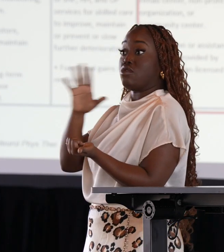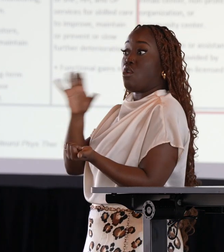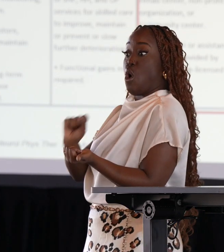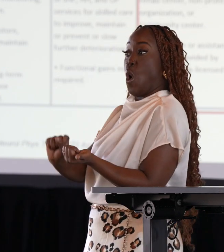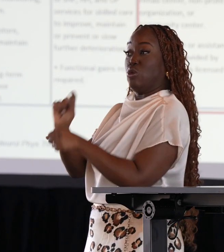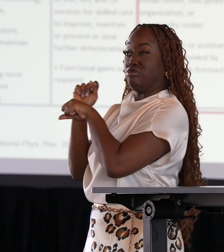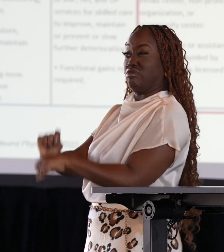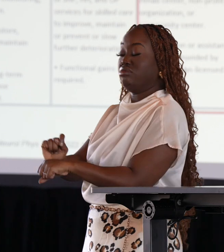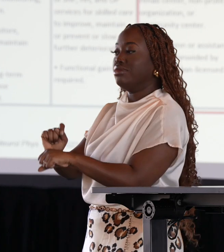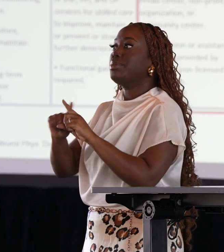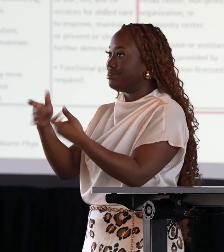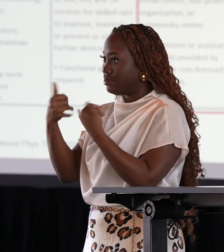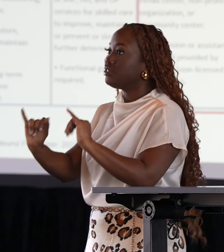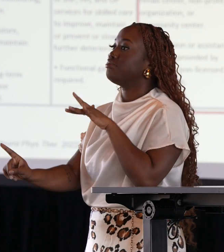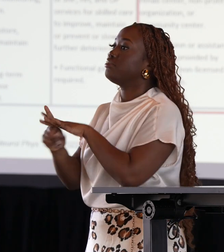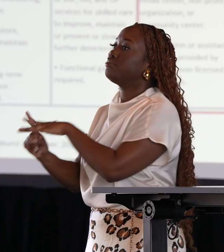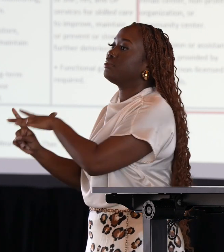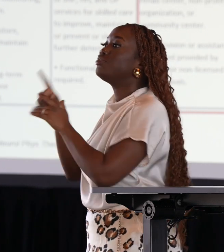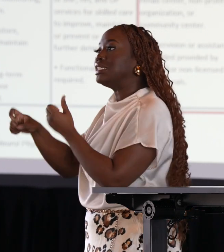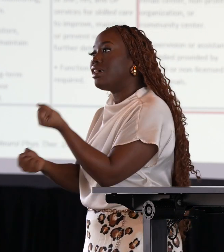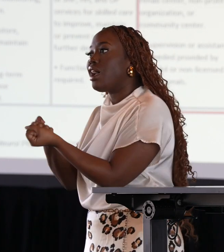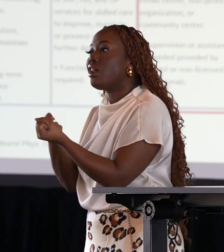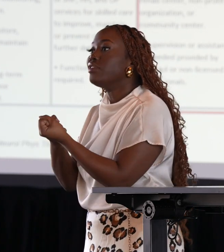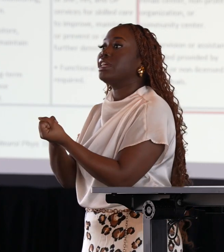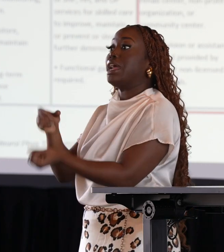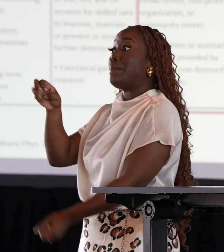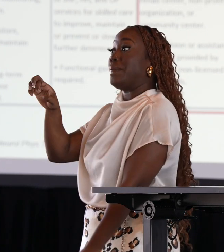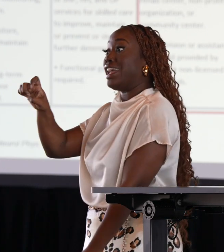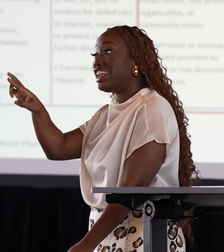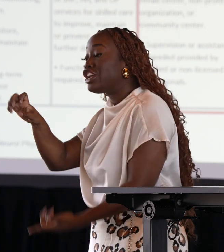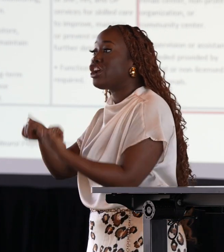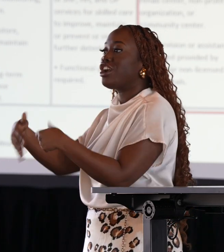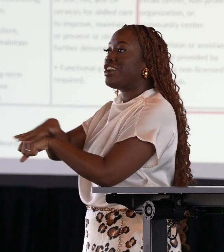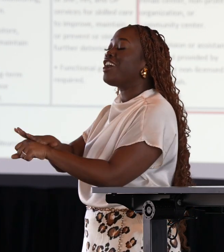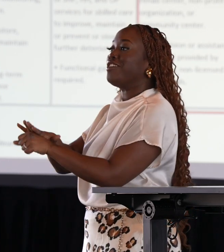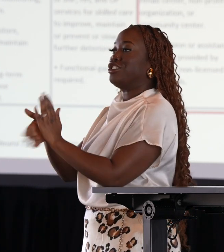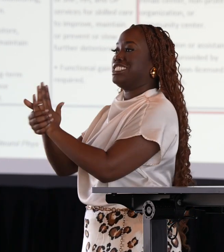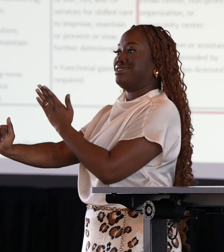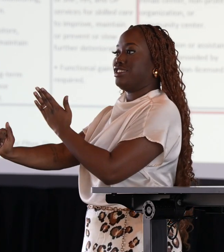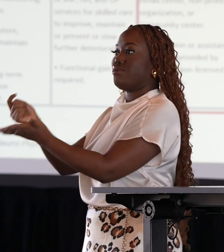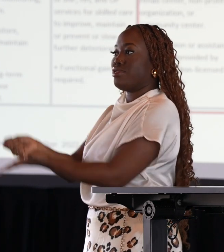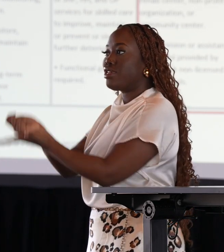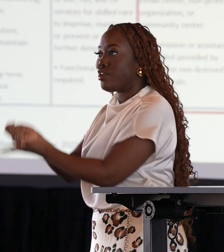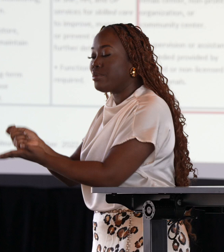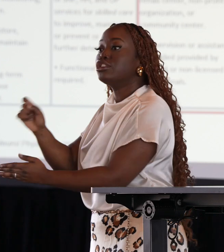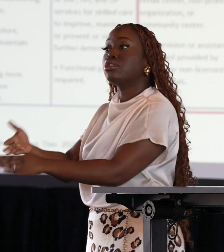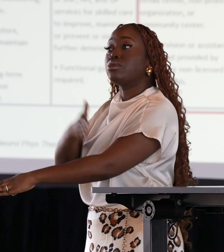still still coming to fruition, that we need to advocate Medicare covers skill therapy to both improve but also to